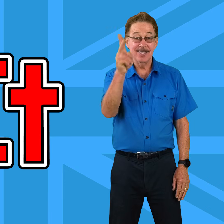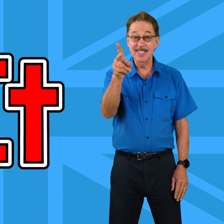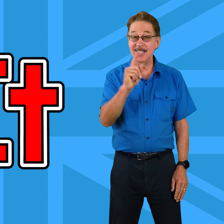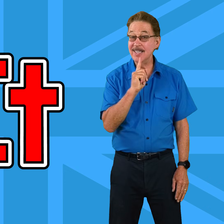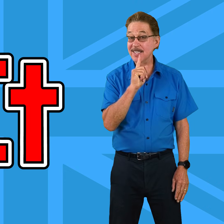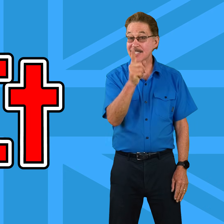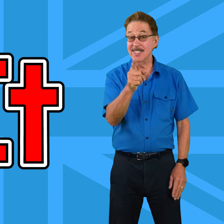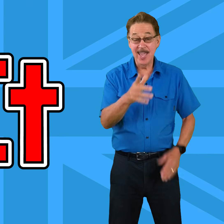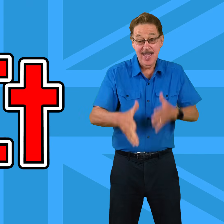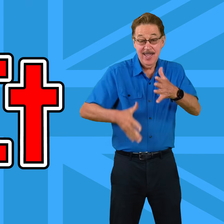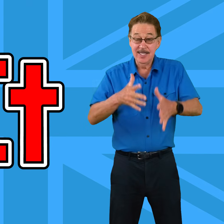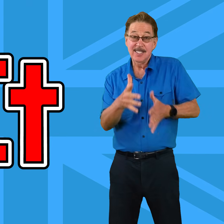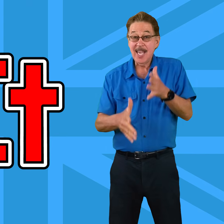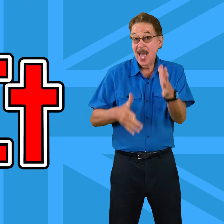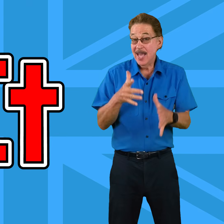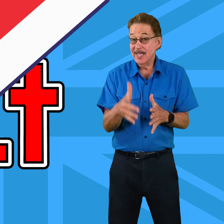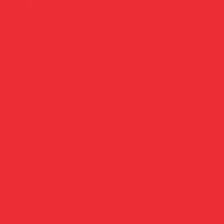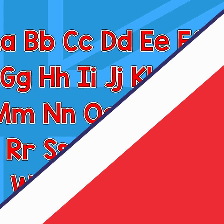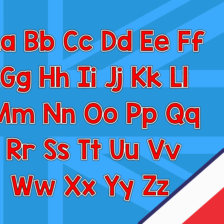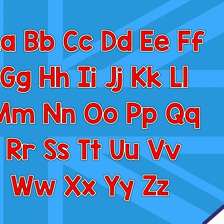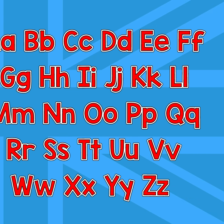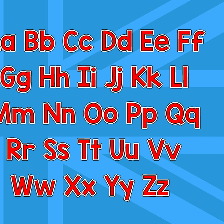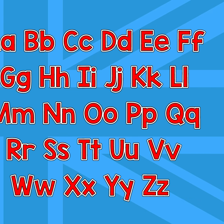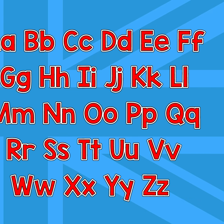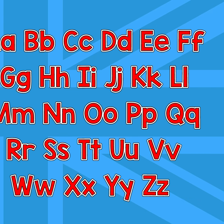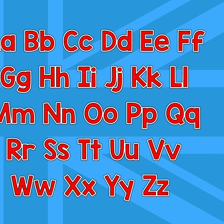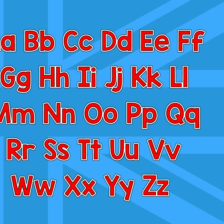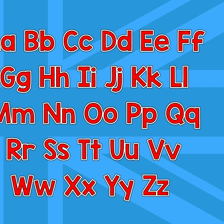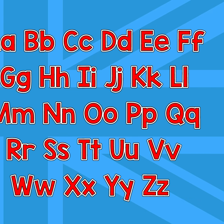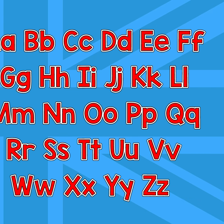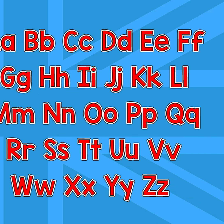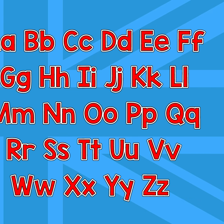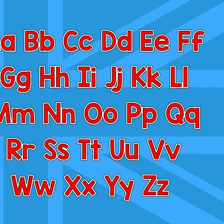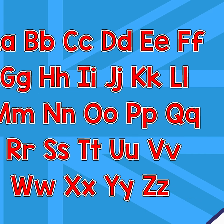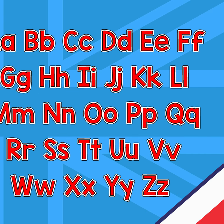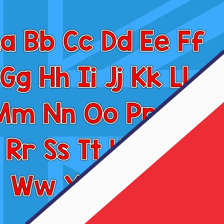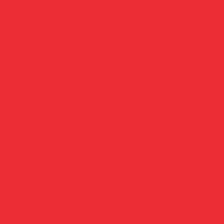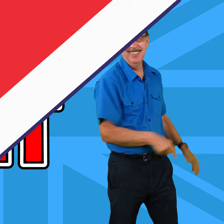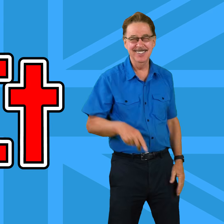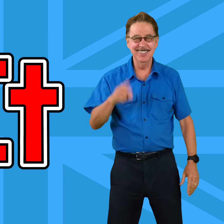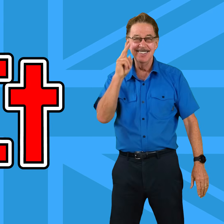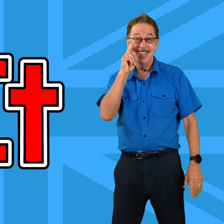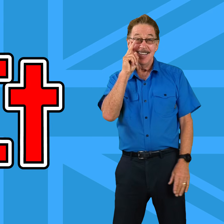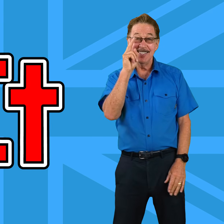See it, say it, sign it The letters of the alphabet